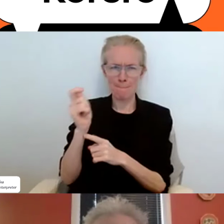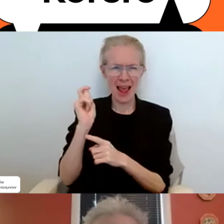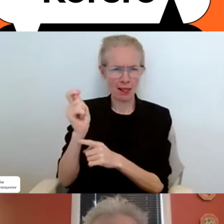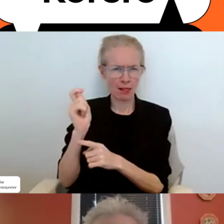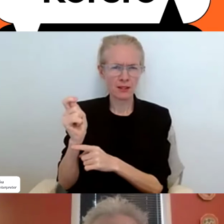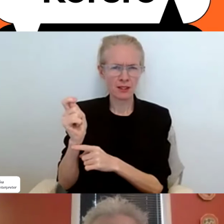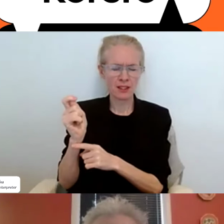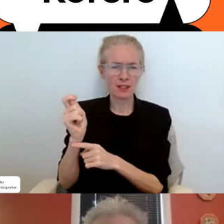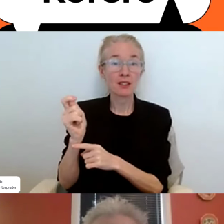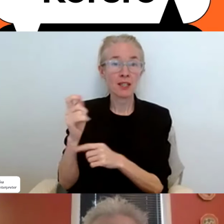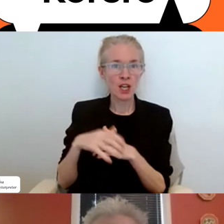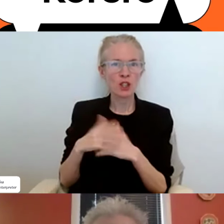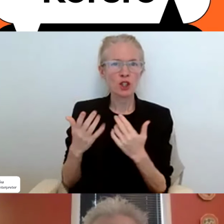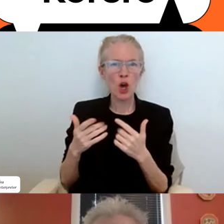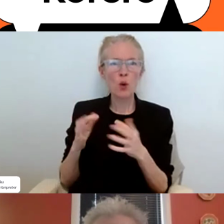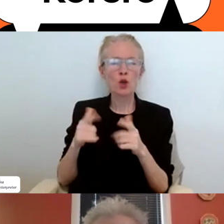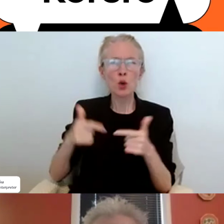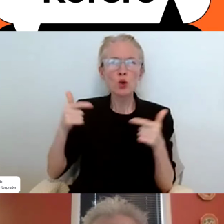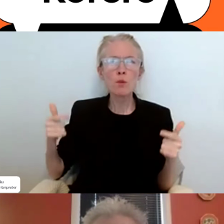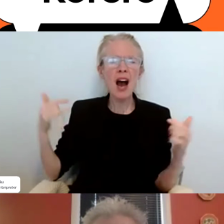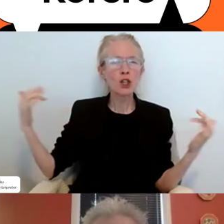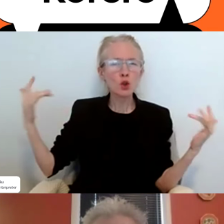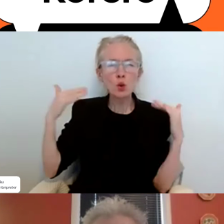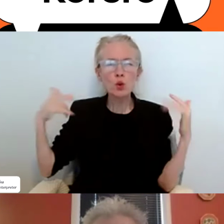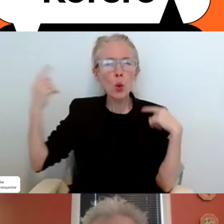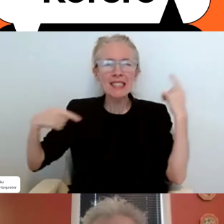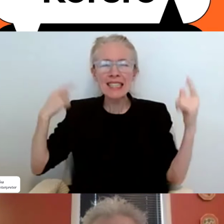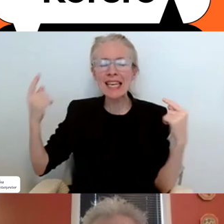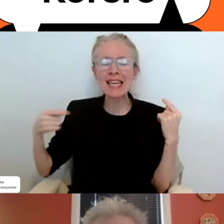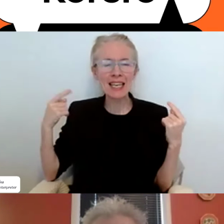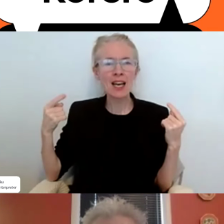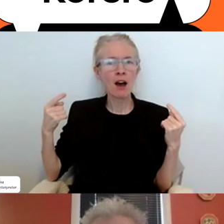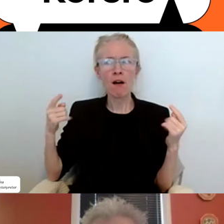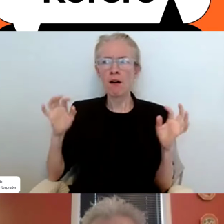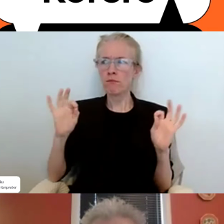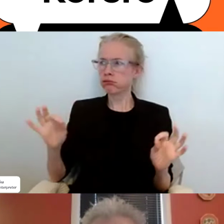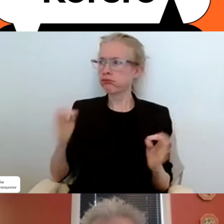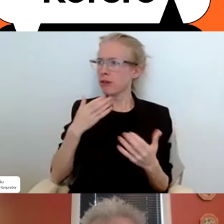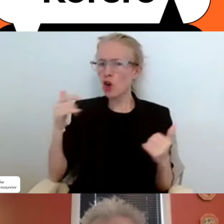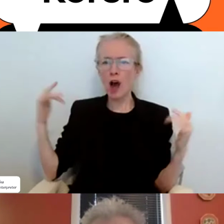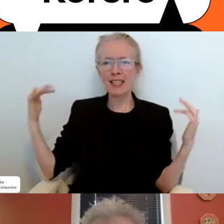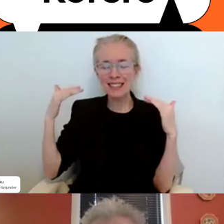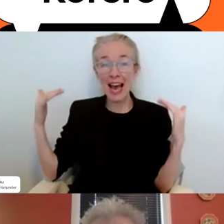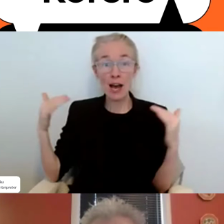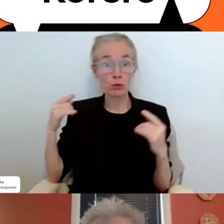unwanted noise, which is helpful for a range of conditions, including